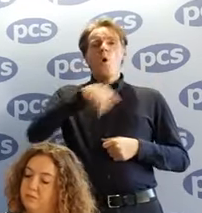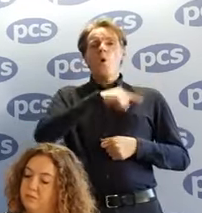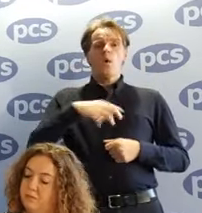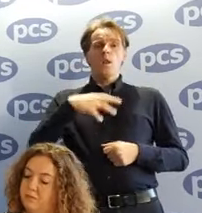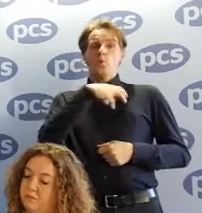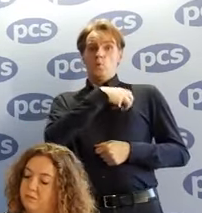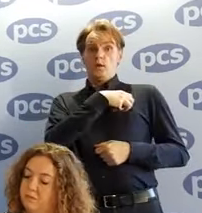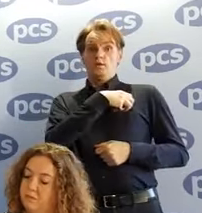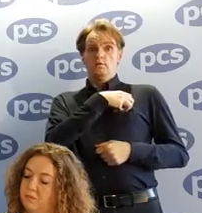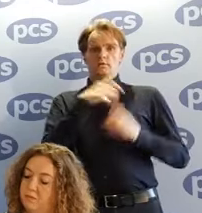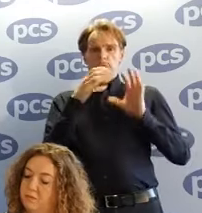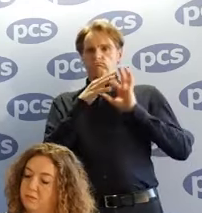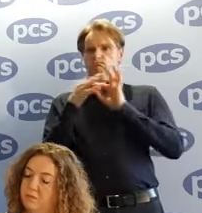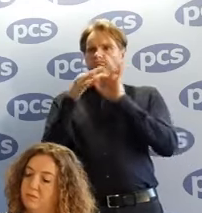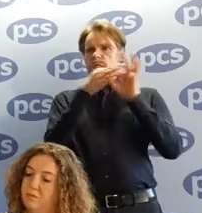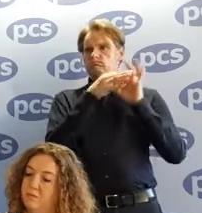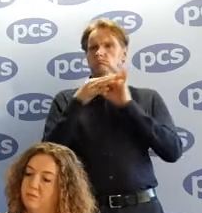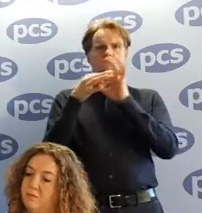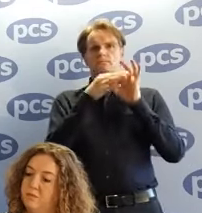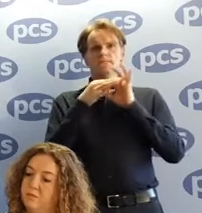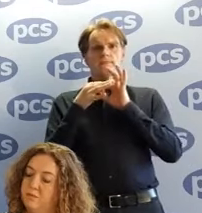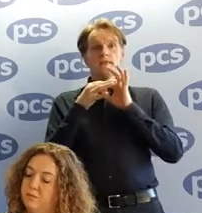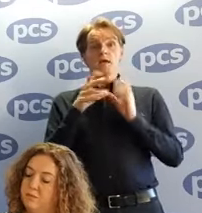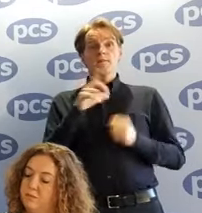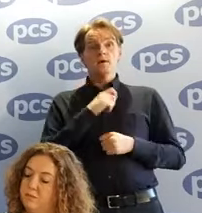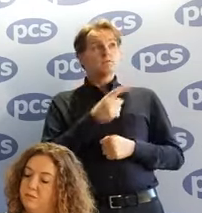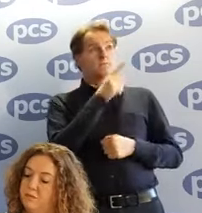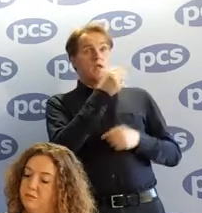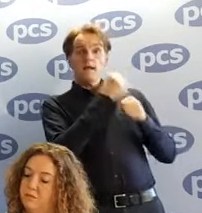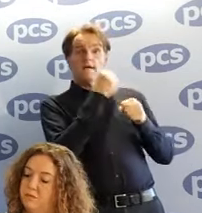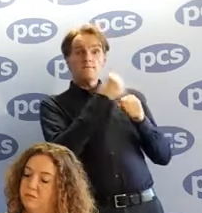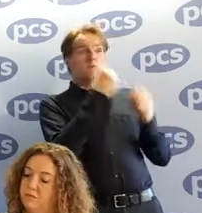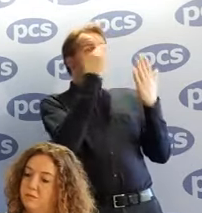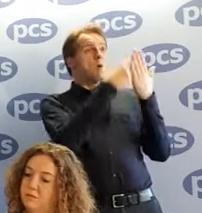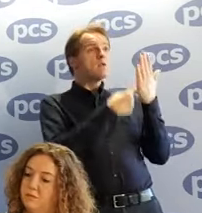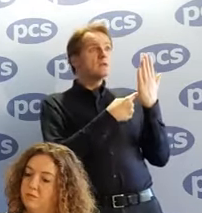stand together because this policy affects all public sector workers so